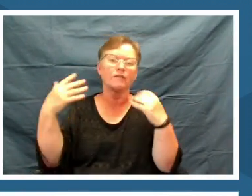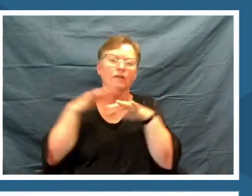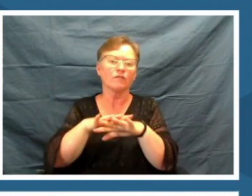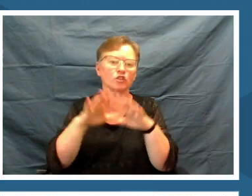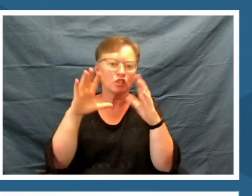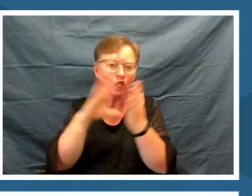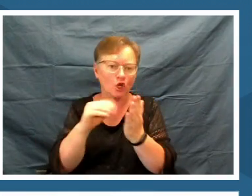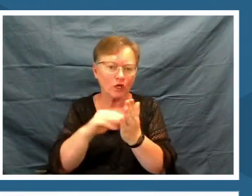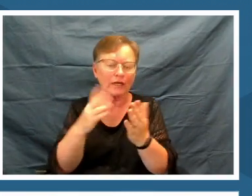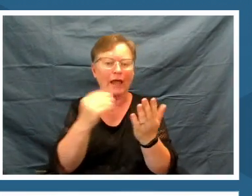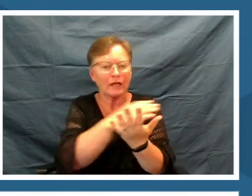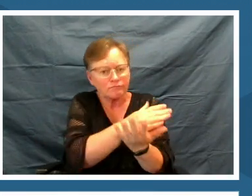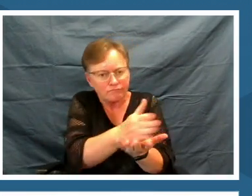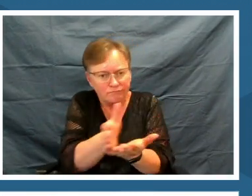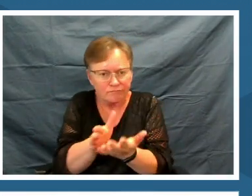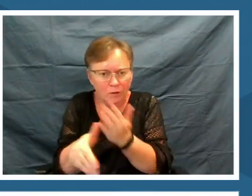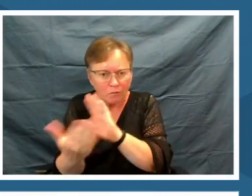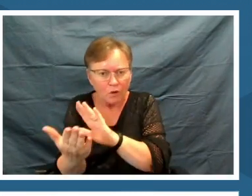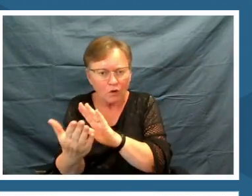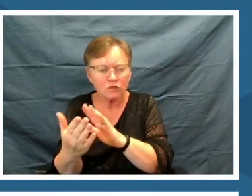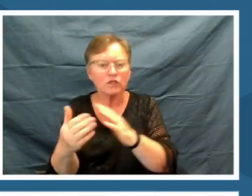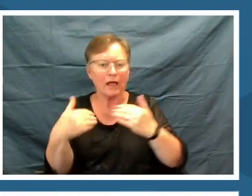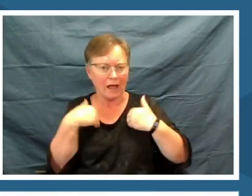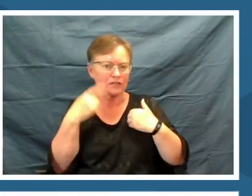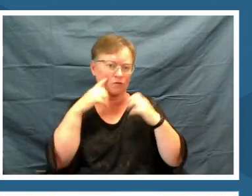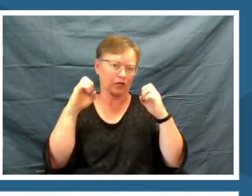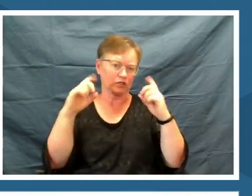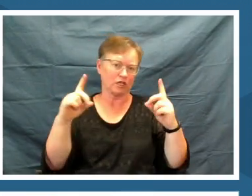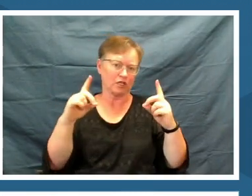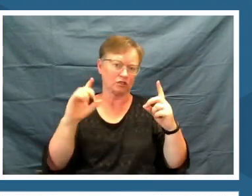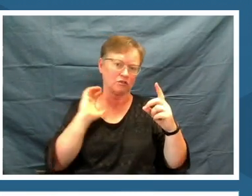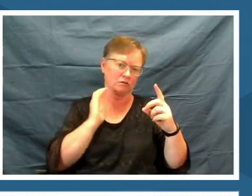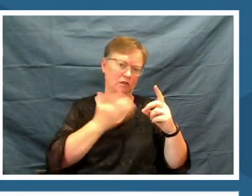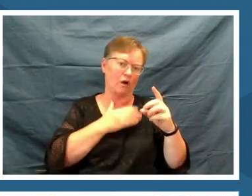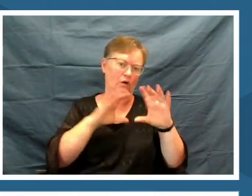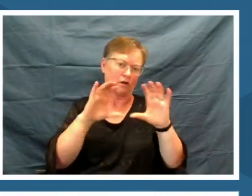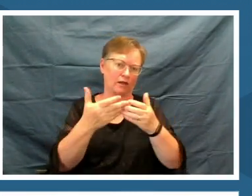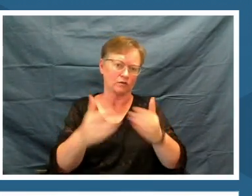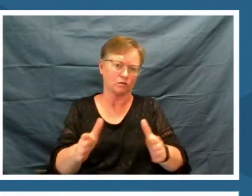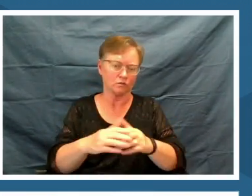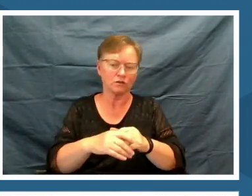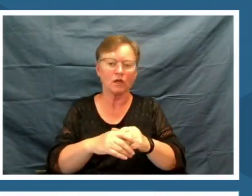um we know as a former teacher that we work to